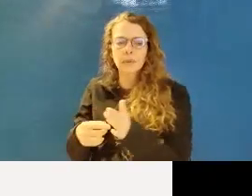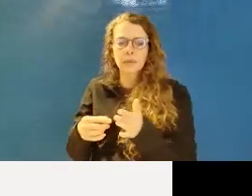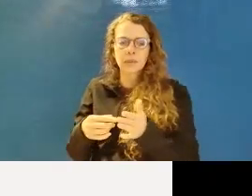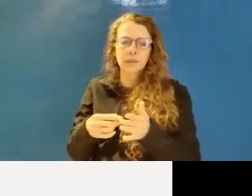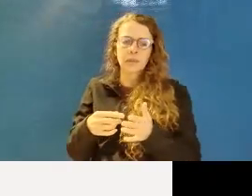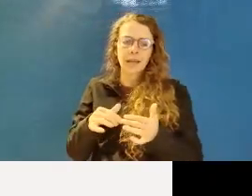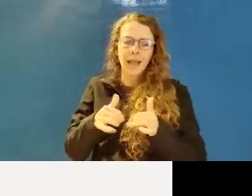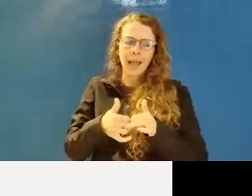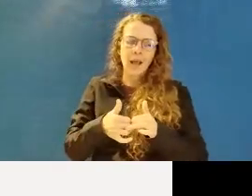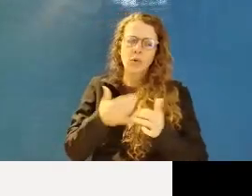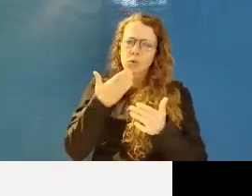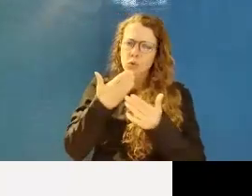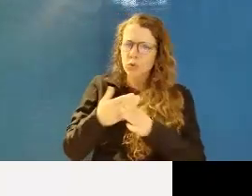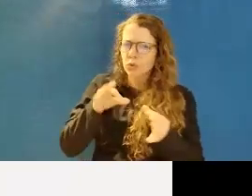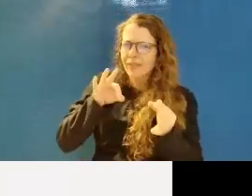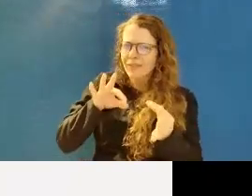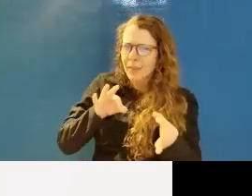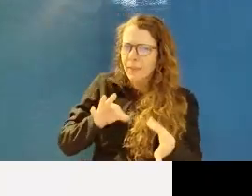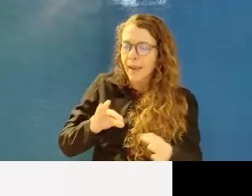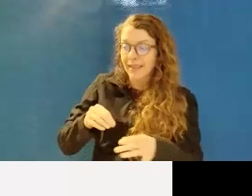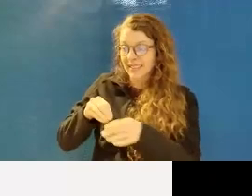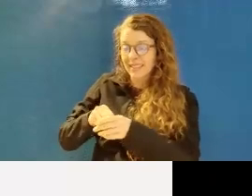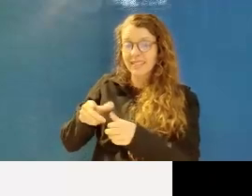meaningful feedback and SpeedGrader or even in discussions.